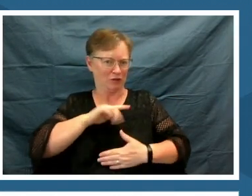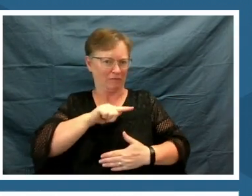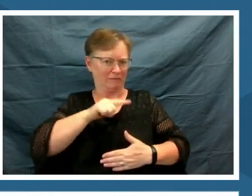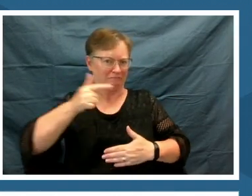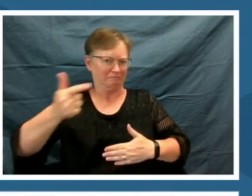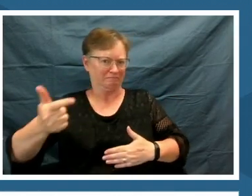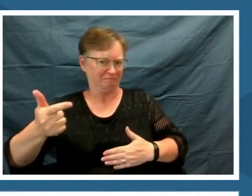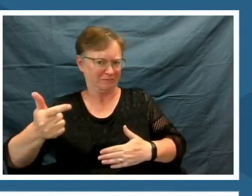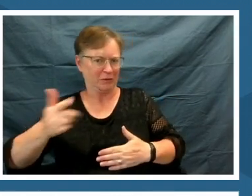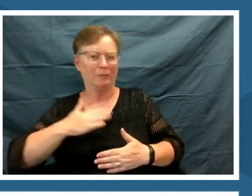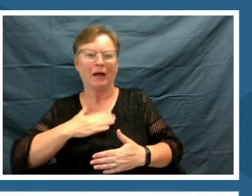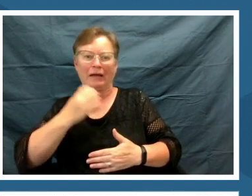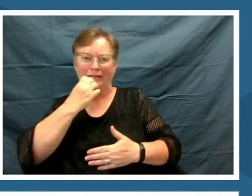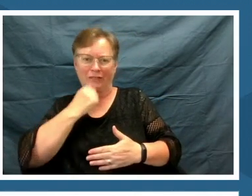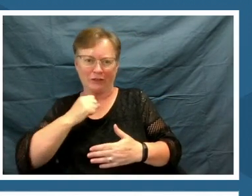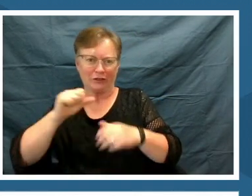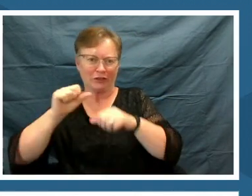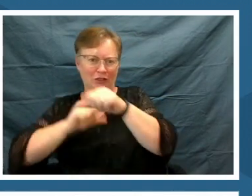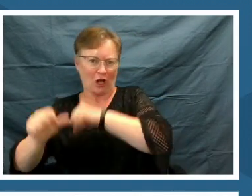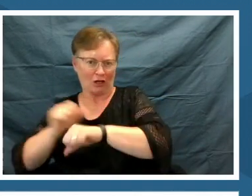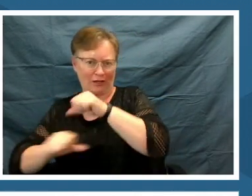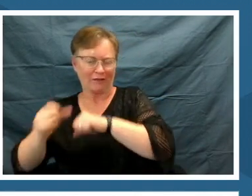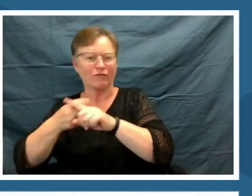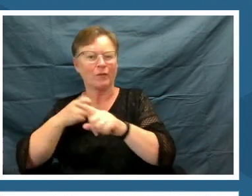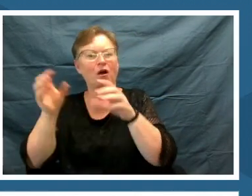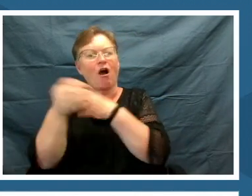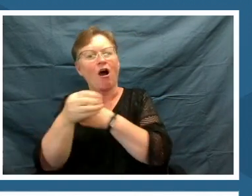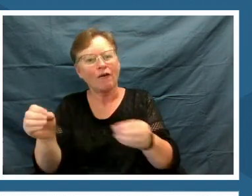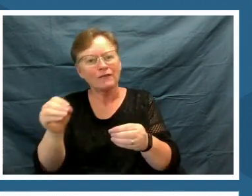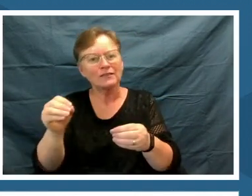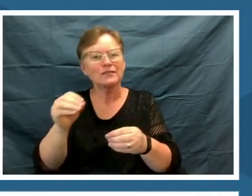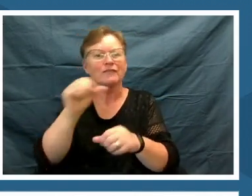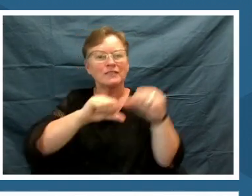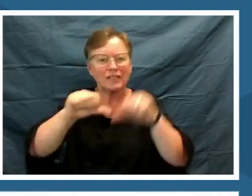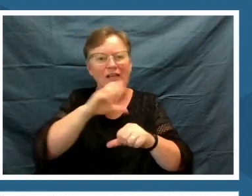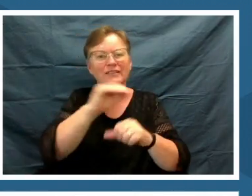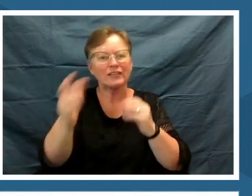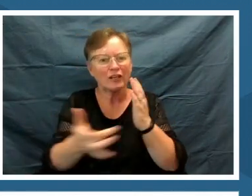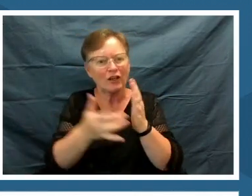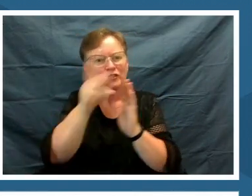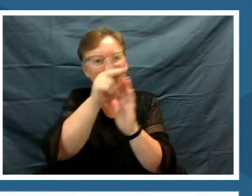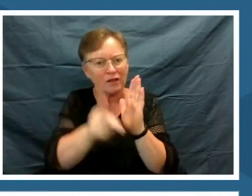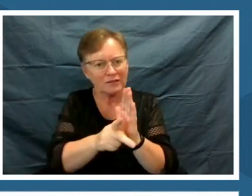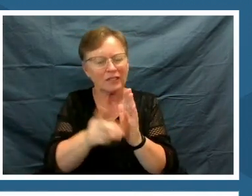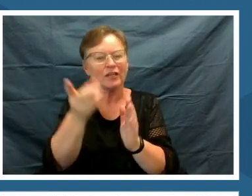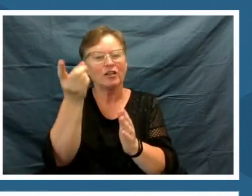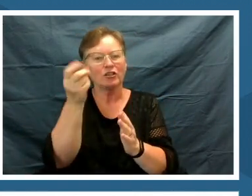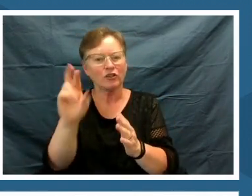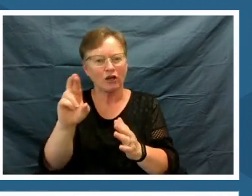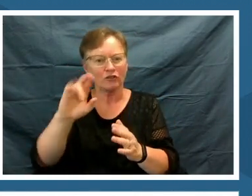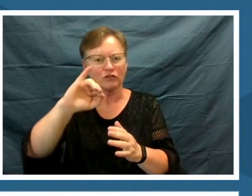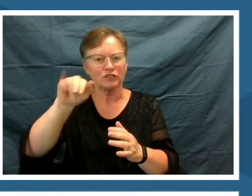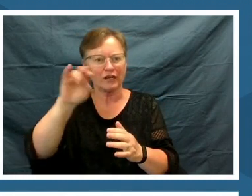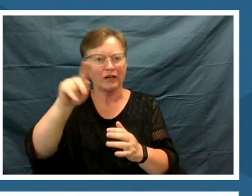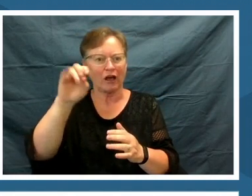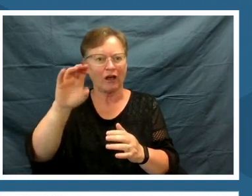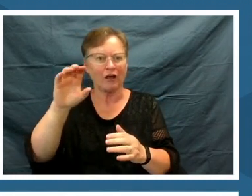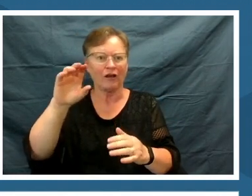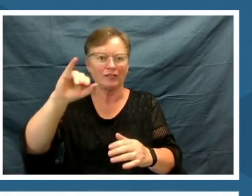from the office of science and technology policy dr jedi